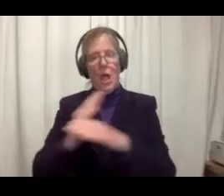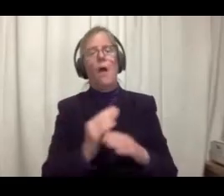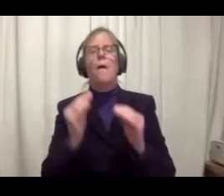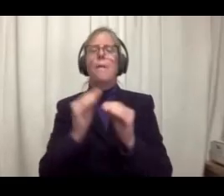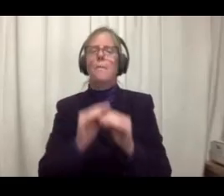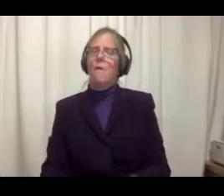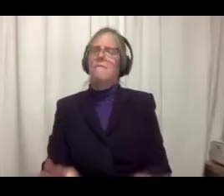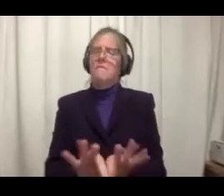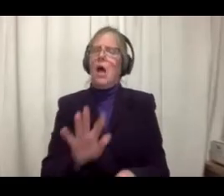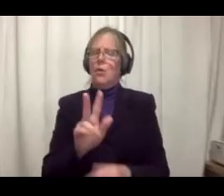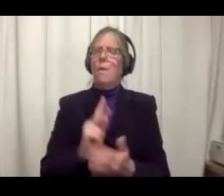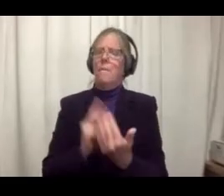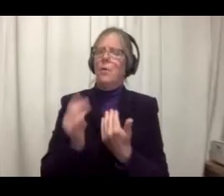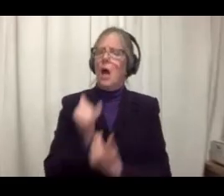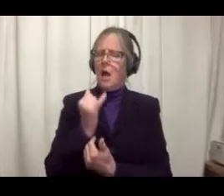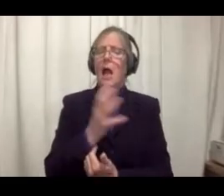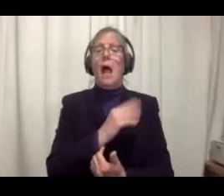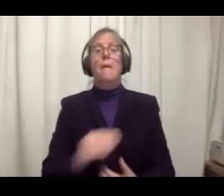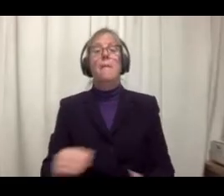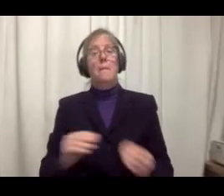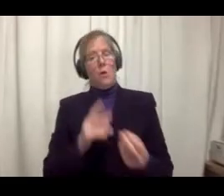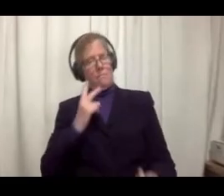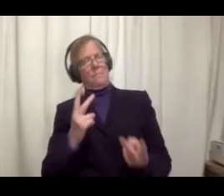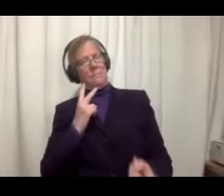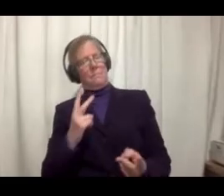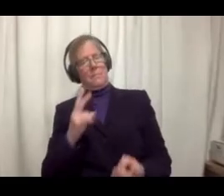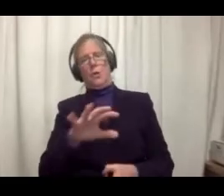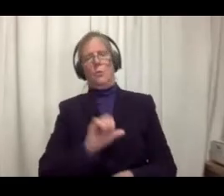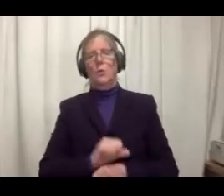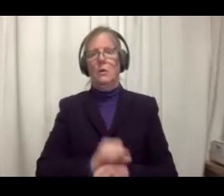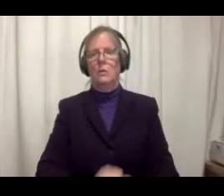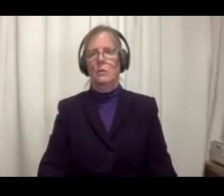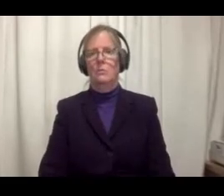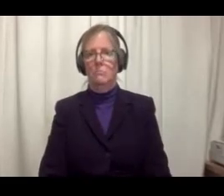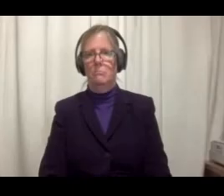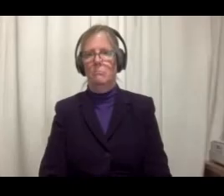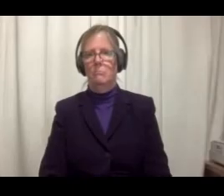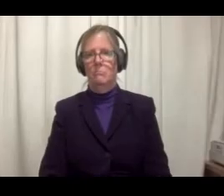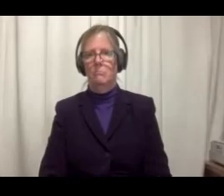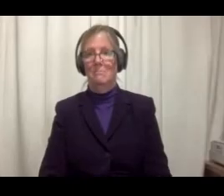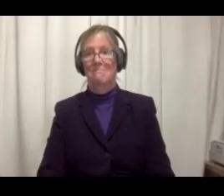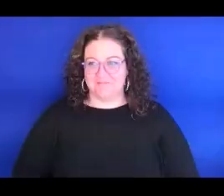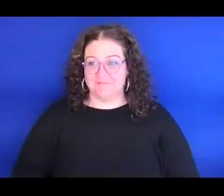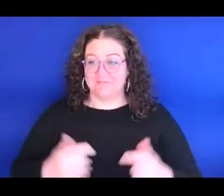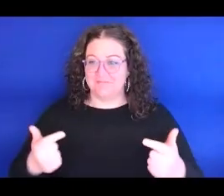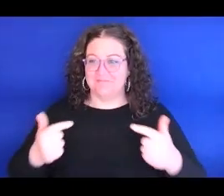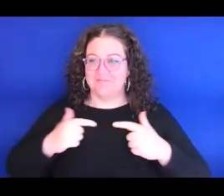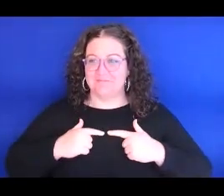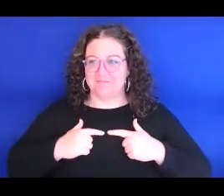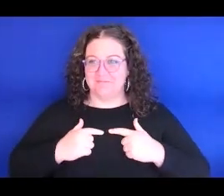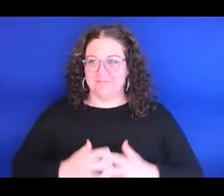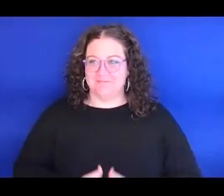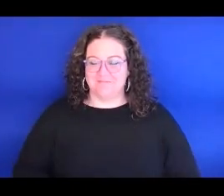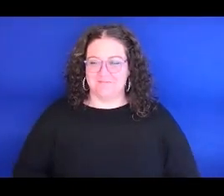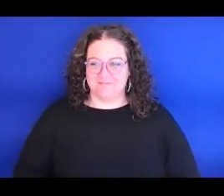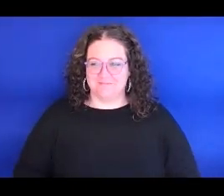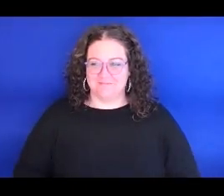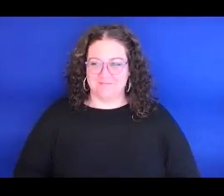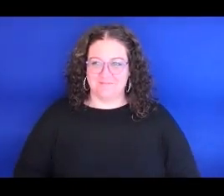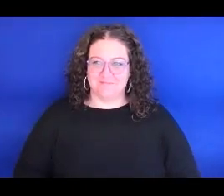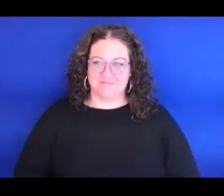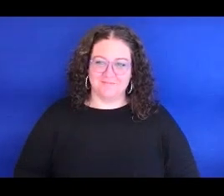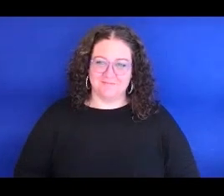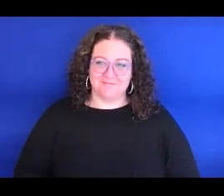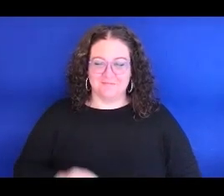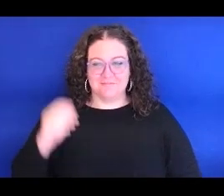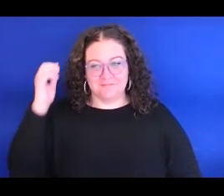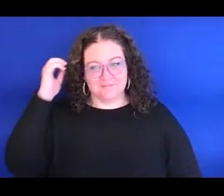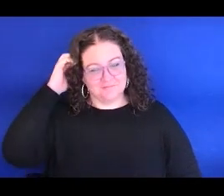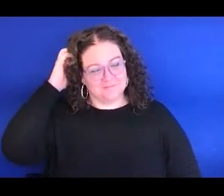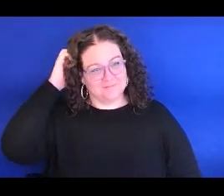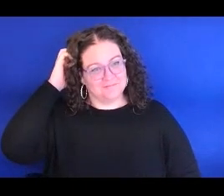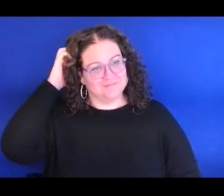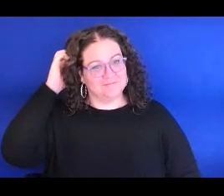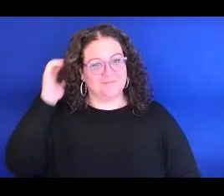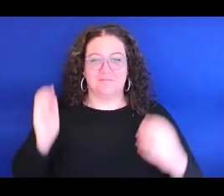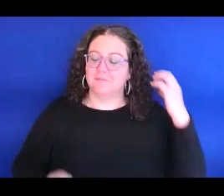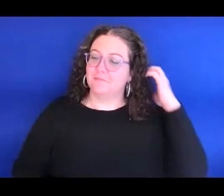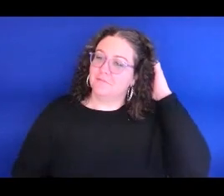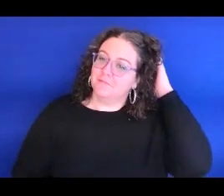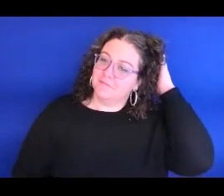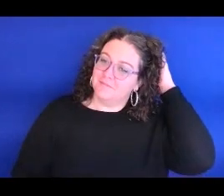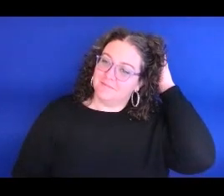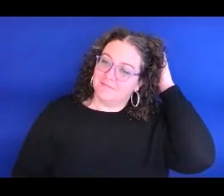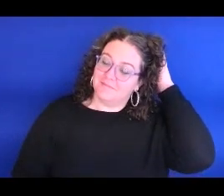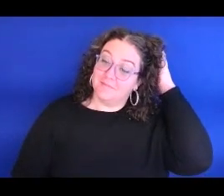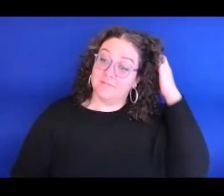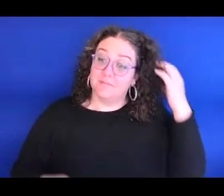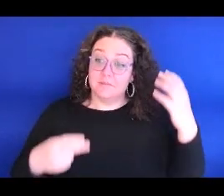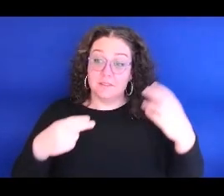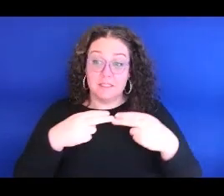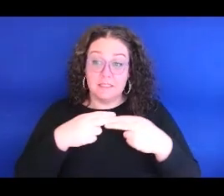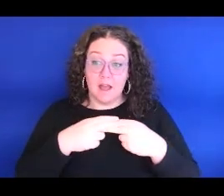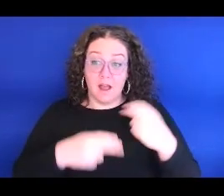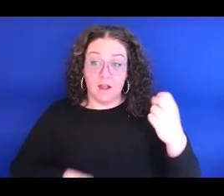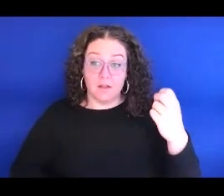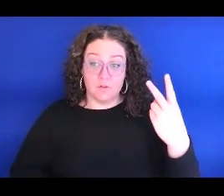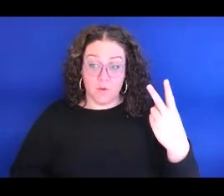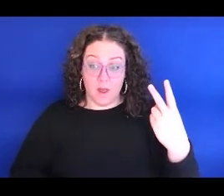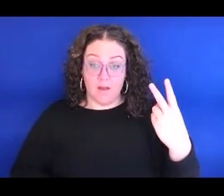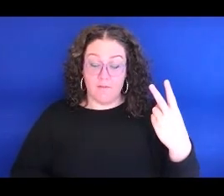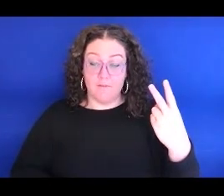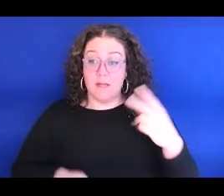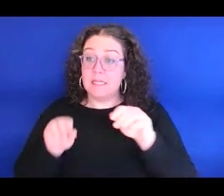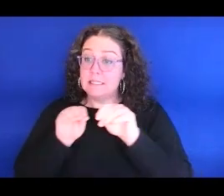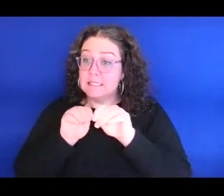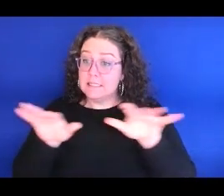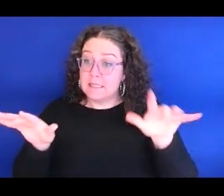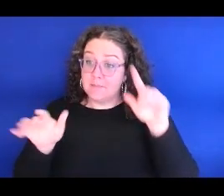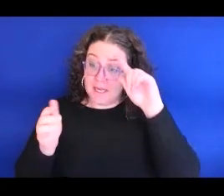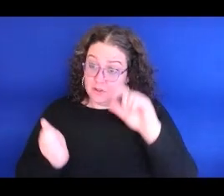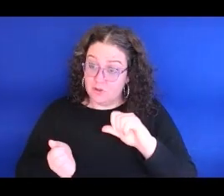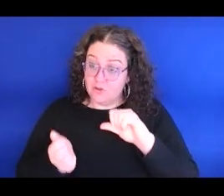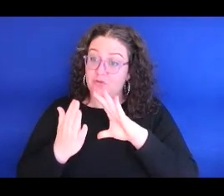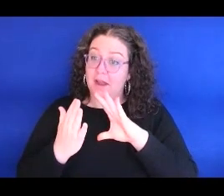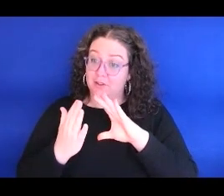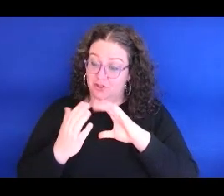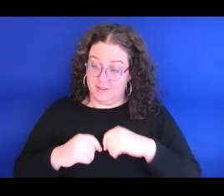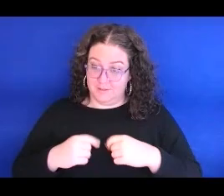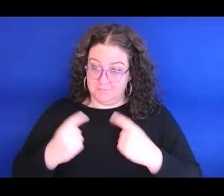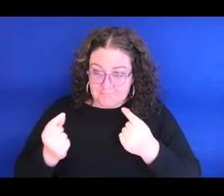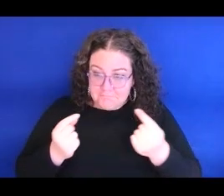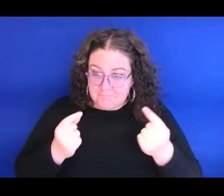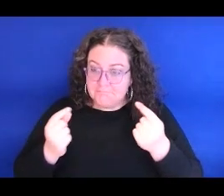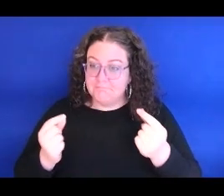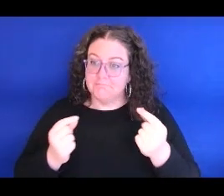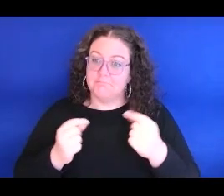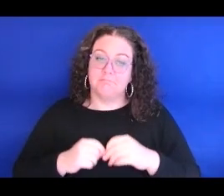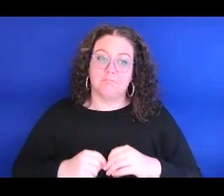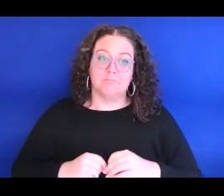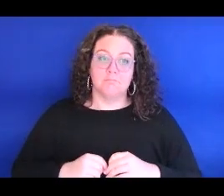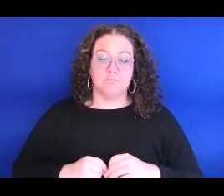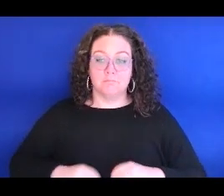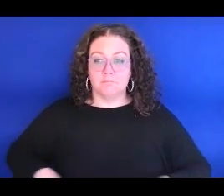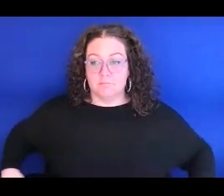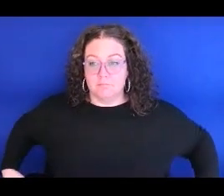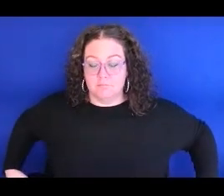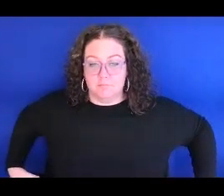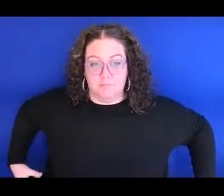and the more visible your work becomes. Slide 12, Dissemination Strategy in Action.